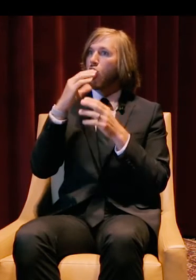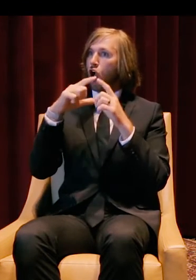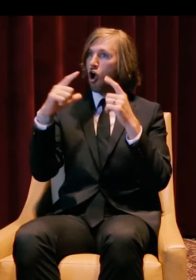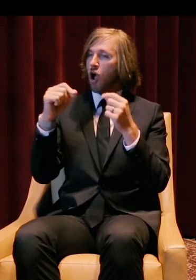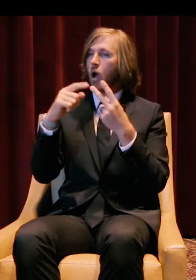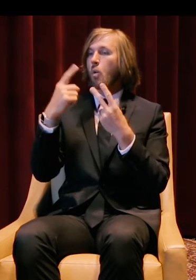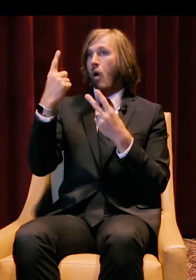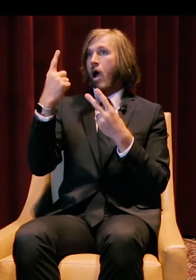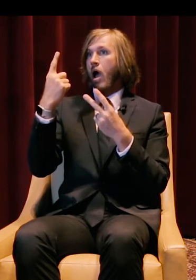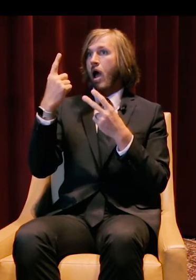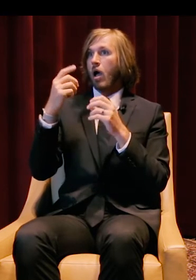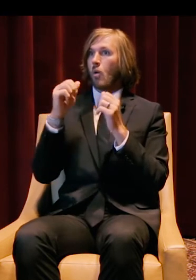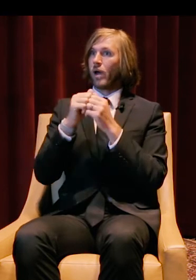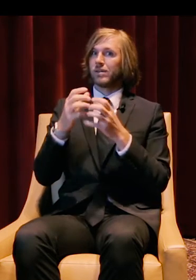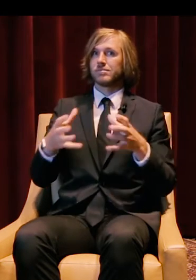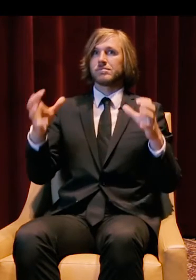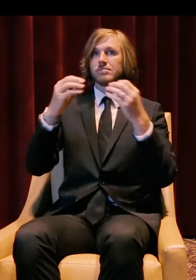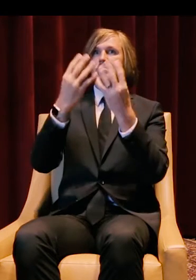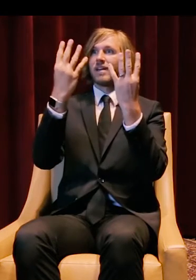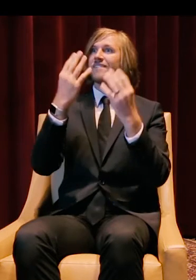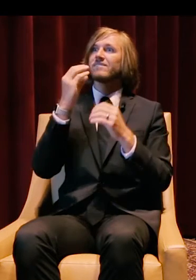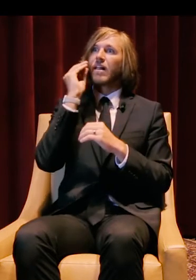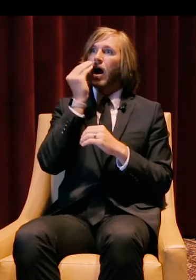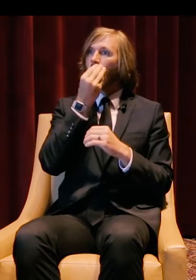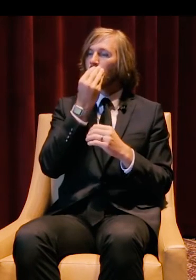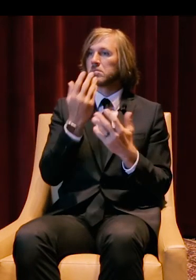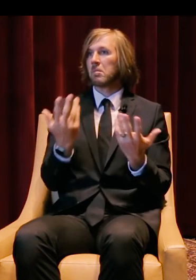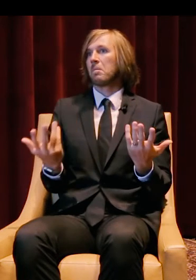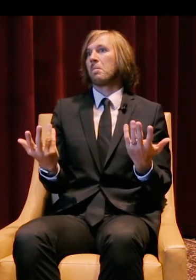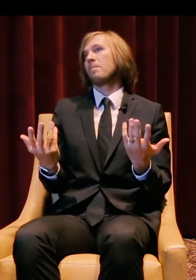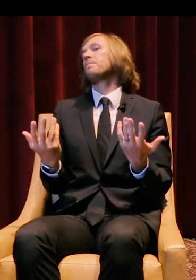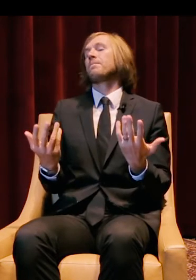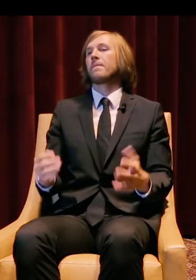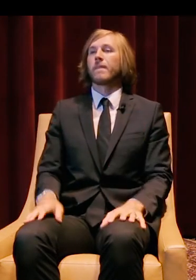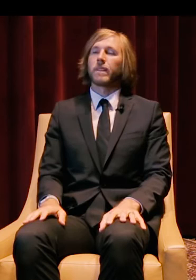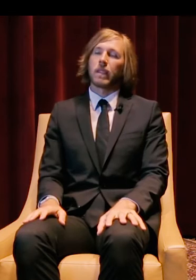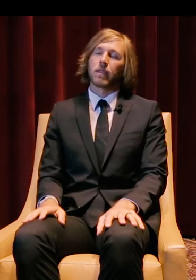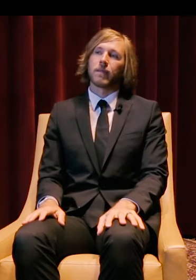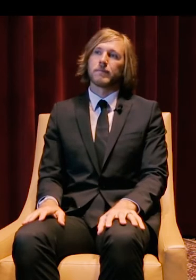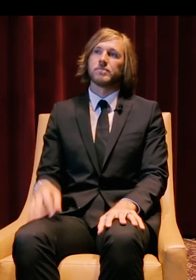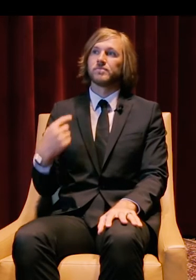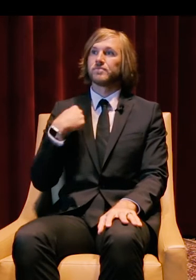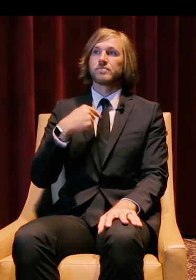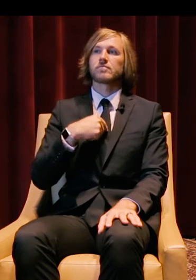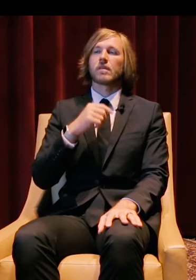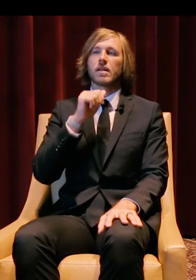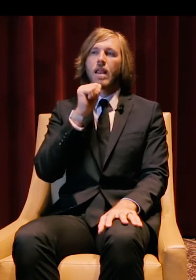One came with a bouquet of flowers, and we don't necessarily quote the whole thing.